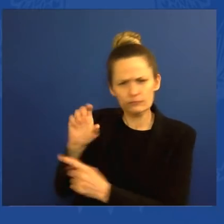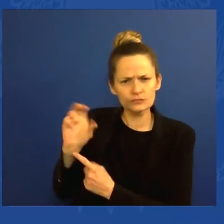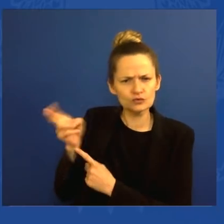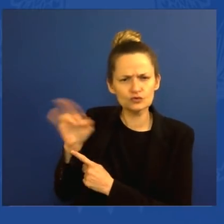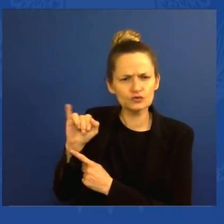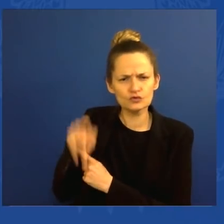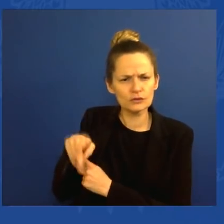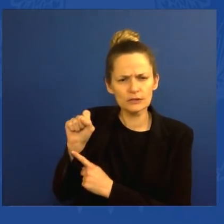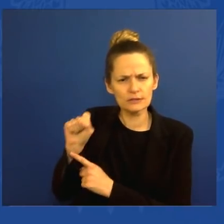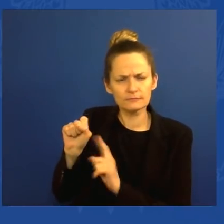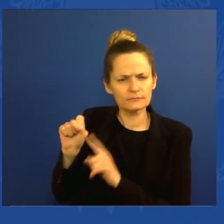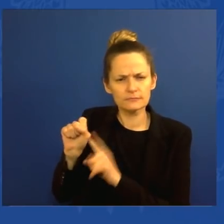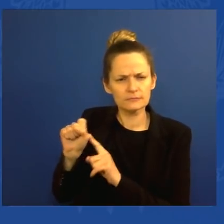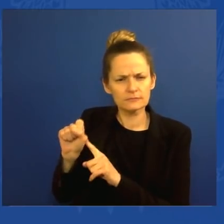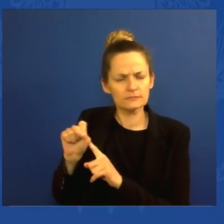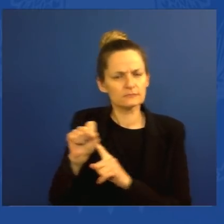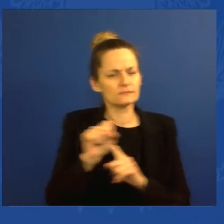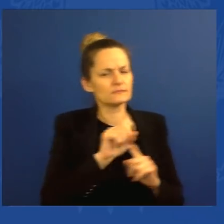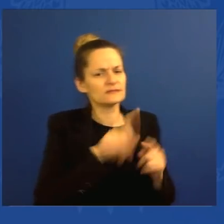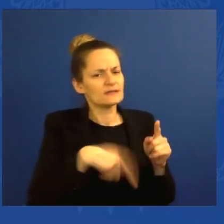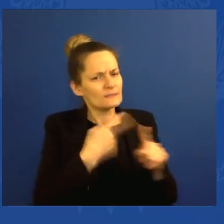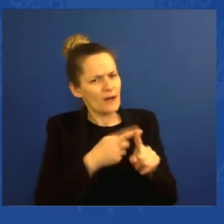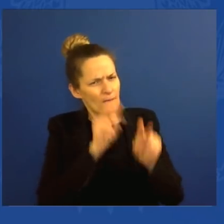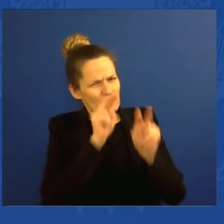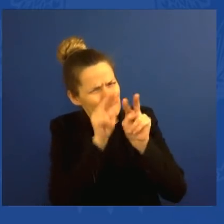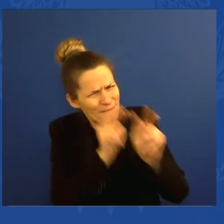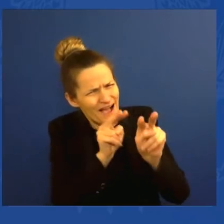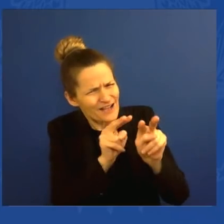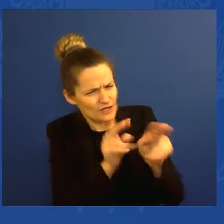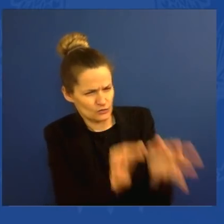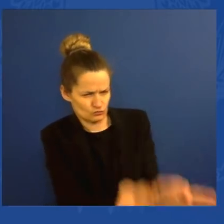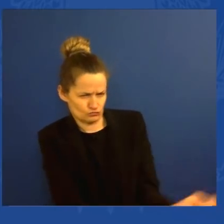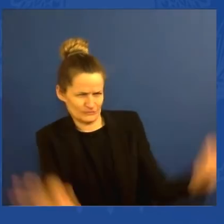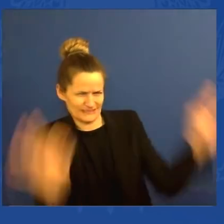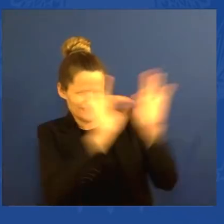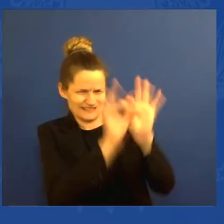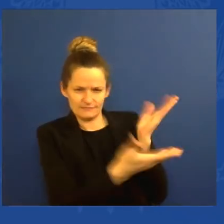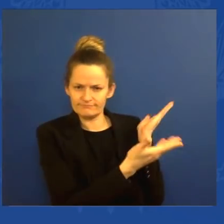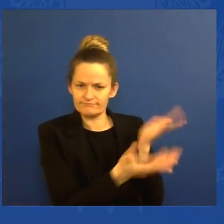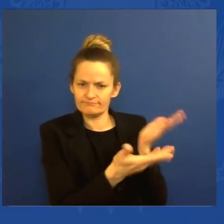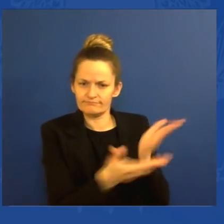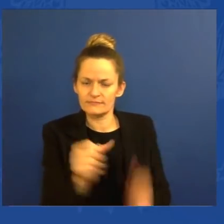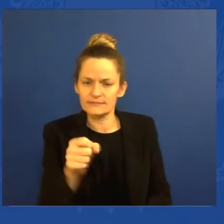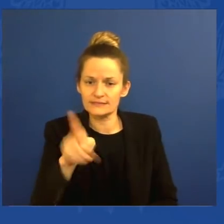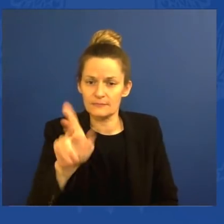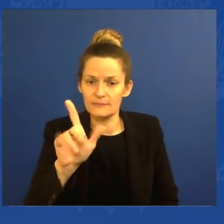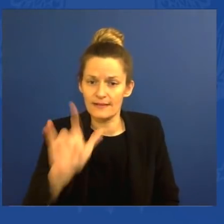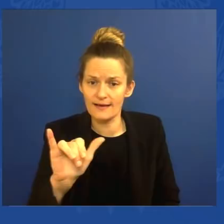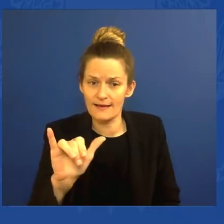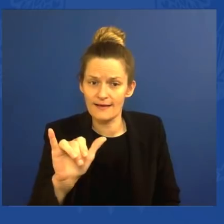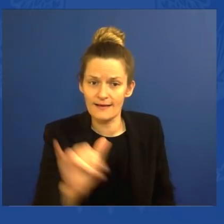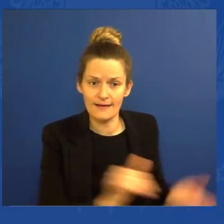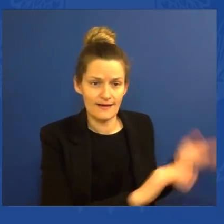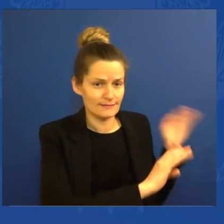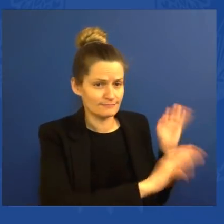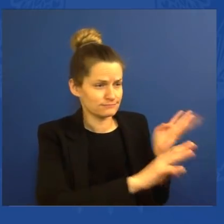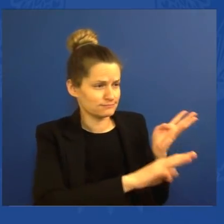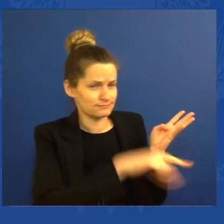And it -- and it expands programs that help manufacturers across the country benefit from our investments, particularly small manufacturers.